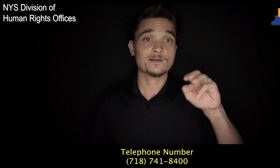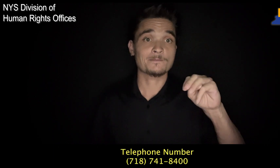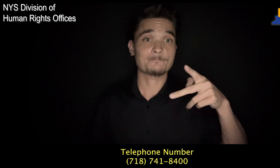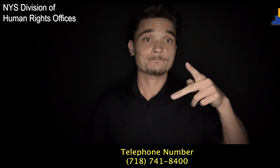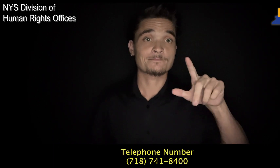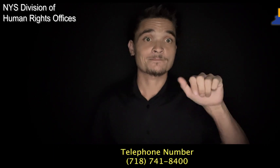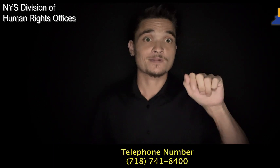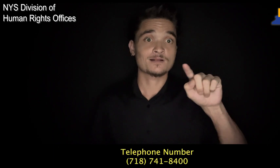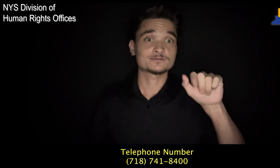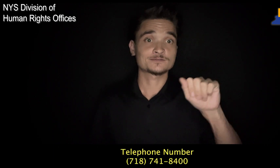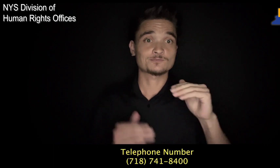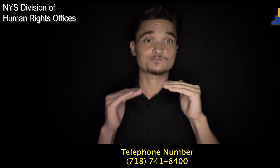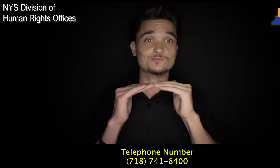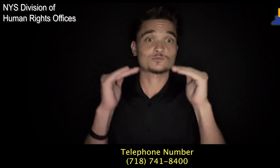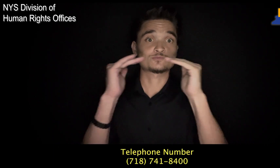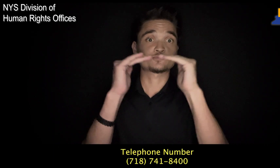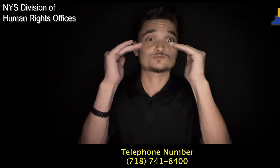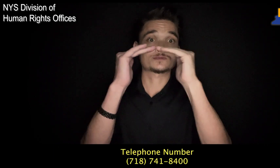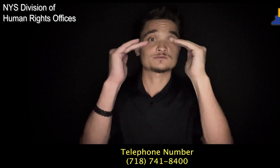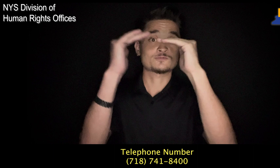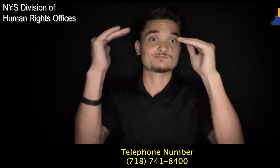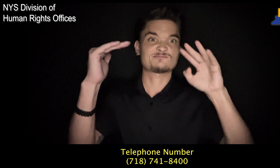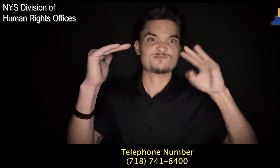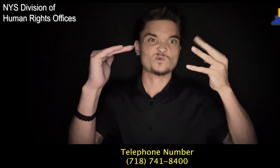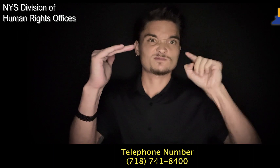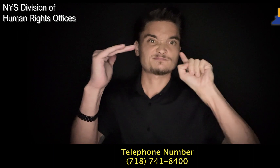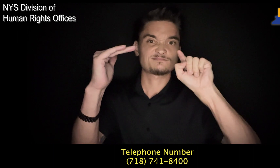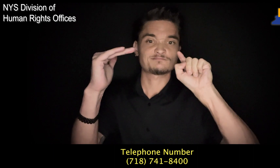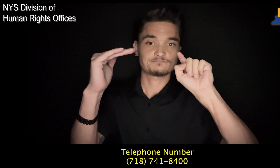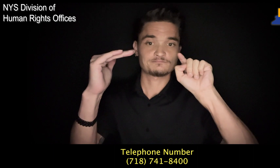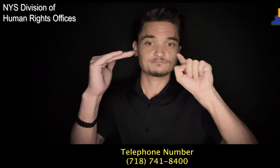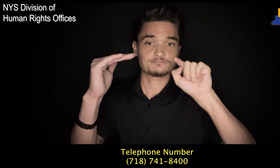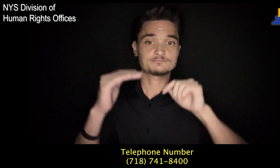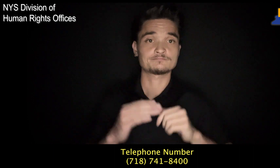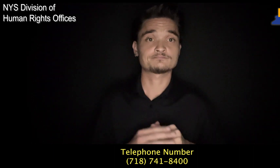Telephone Number (718) 741-8400